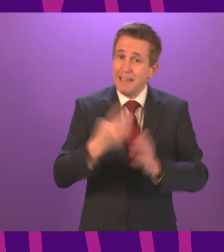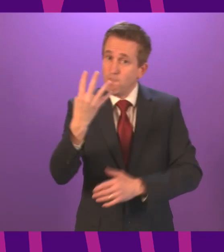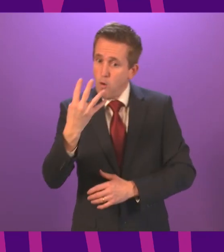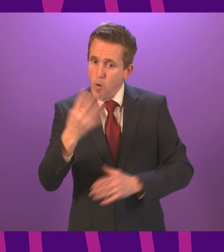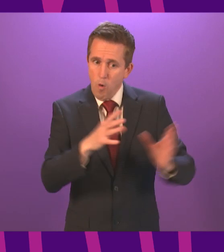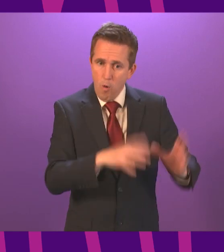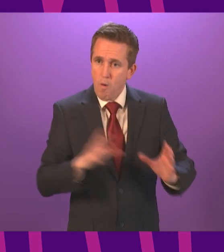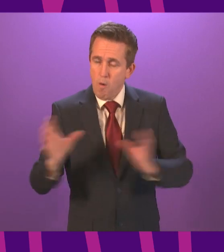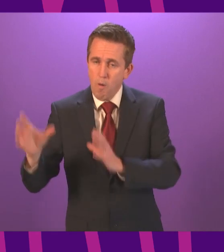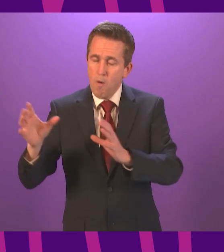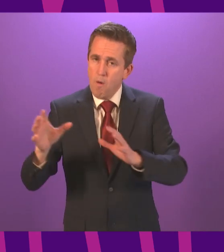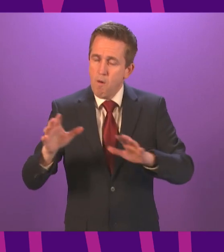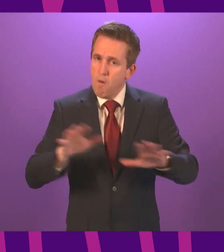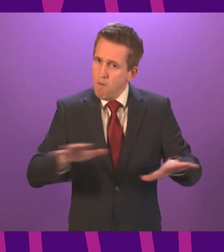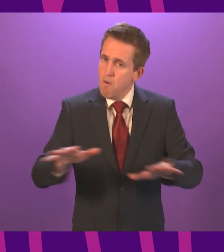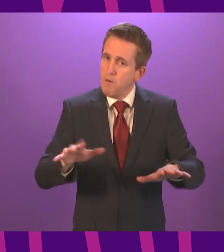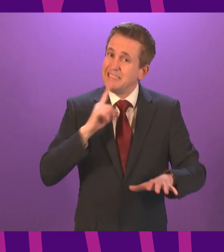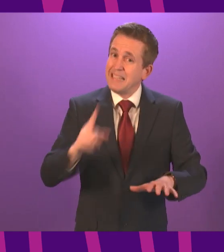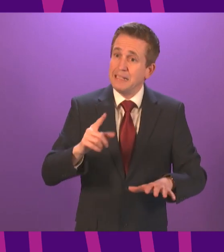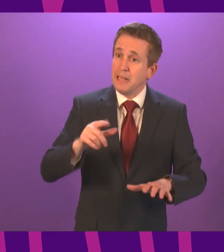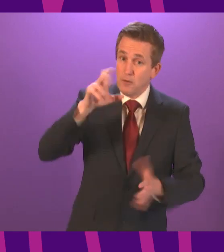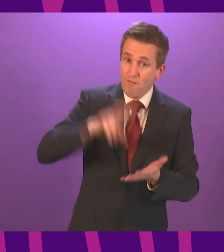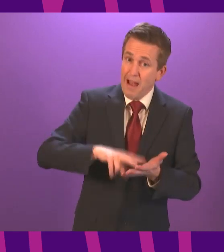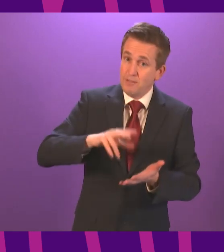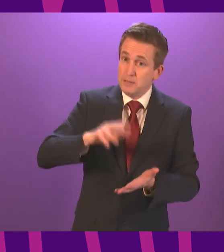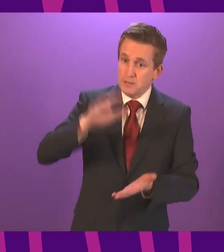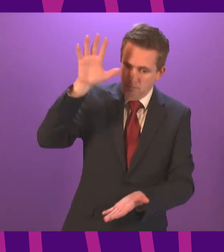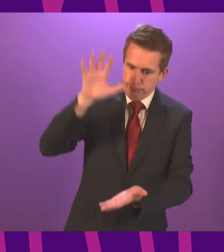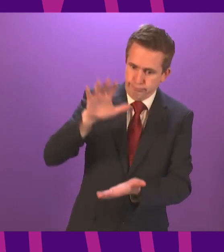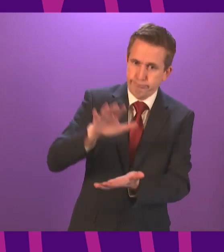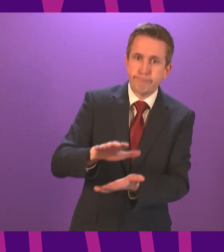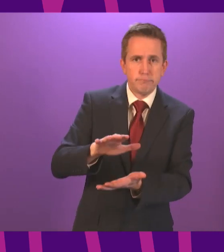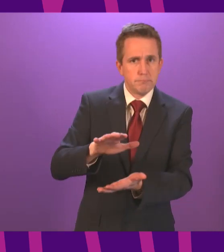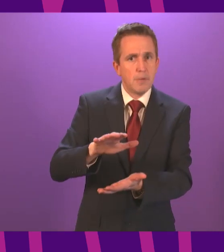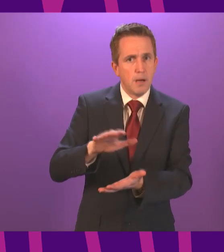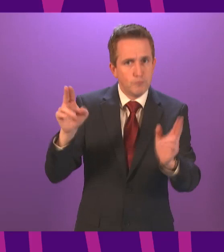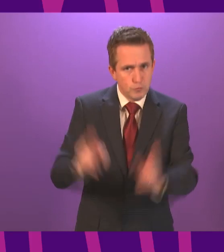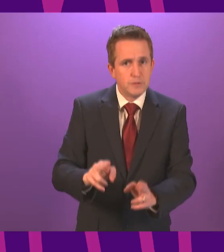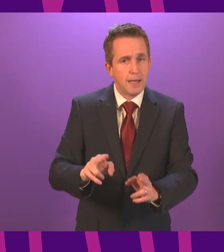the virus for its own sake, but also as allowing us hope of some form of contact this Christmas.